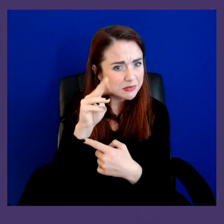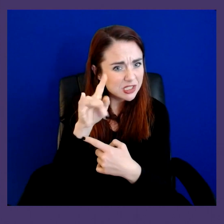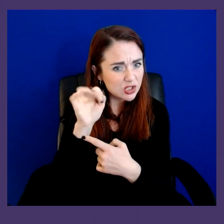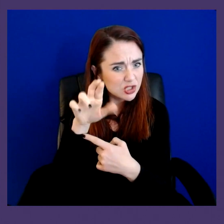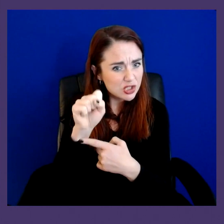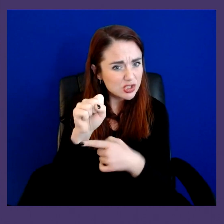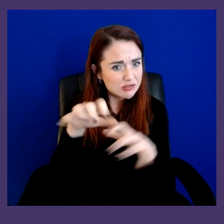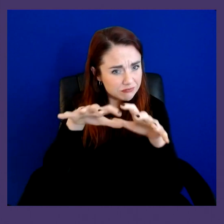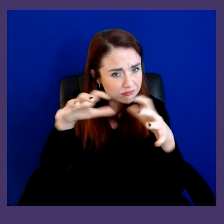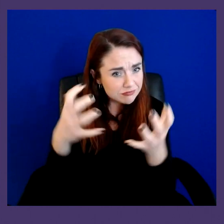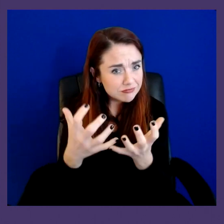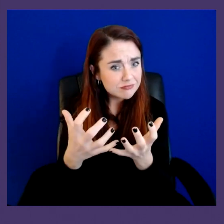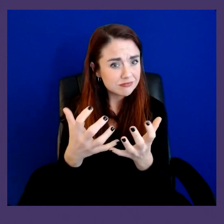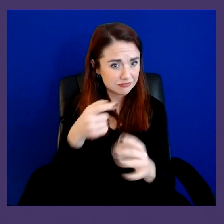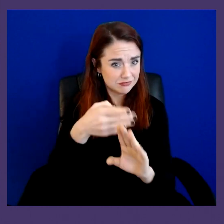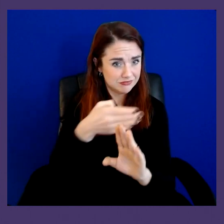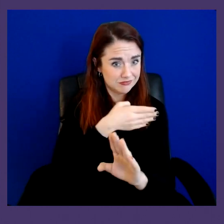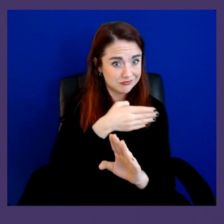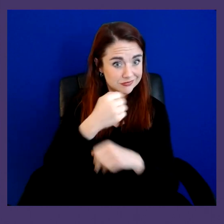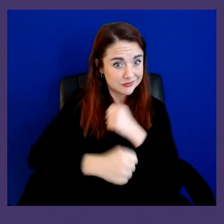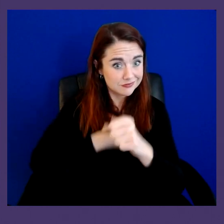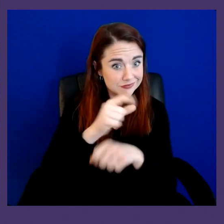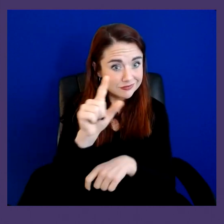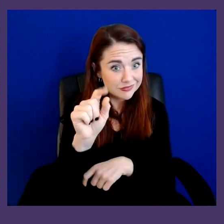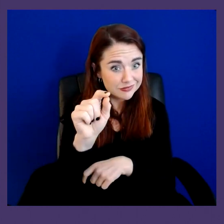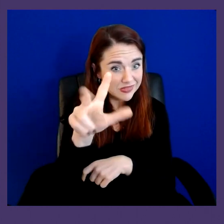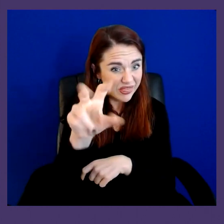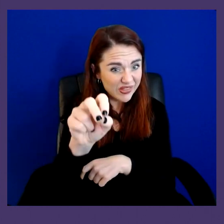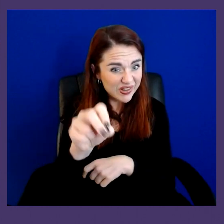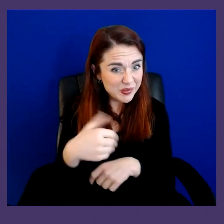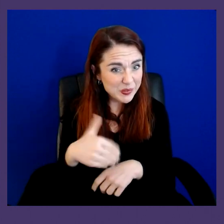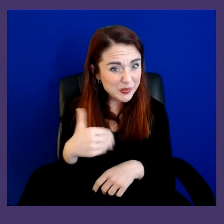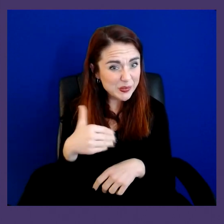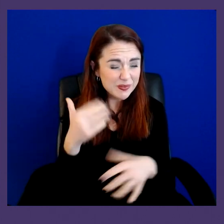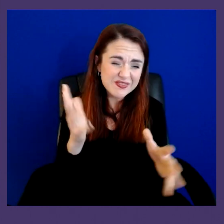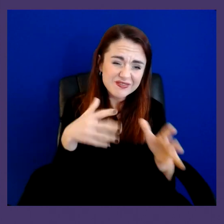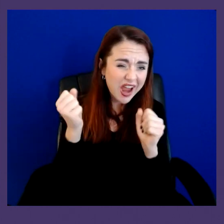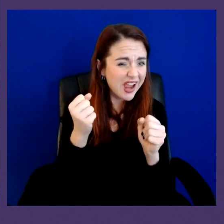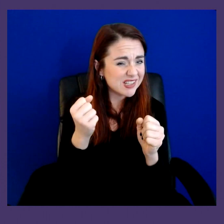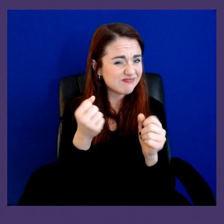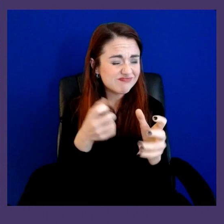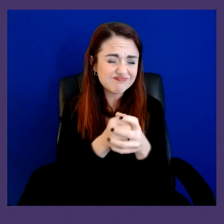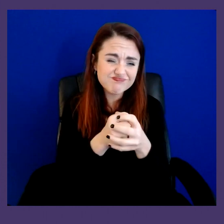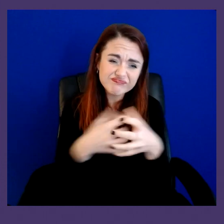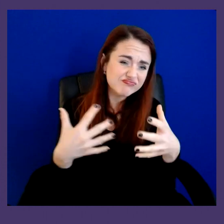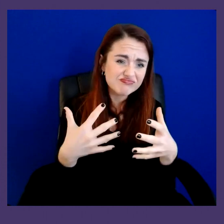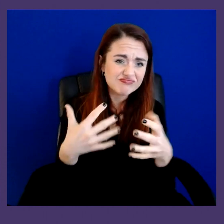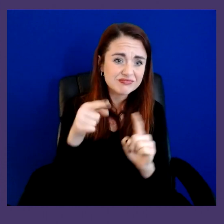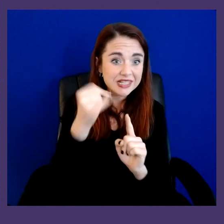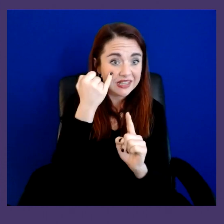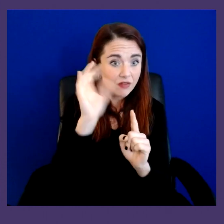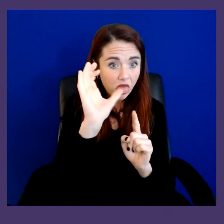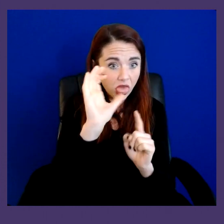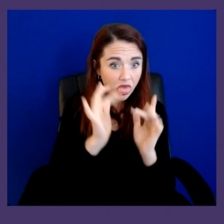These things are happening quickly. If you were to search the Internet, you'll see Bluetooth Low